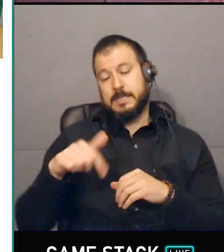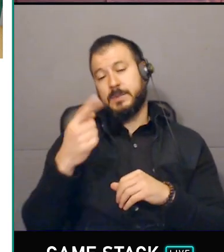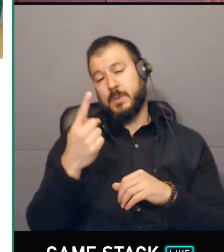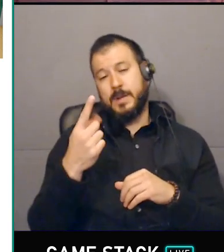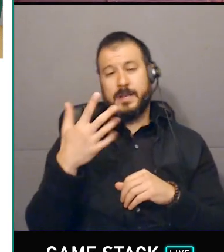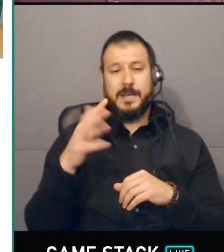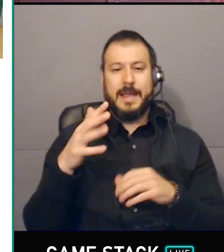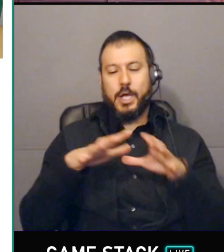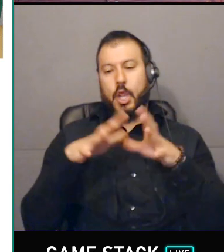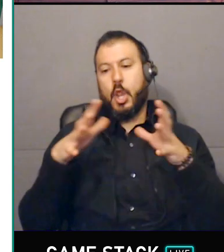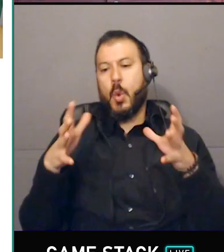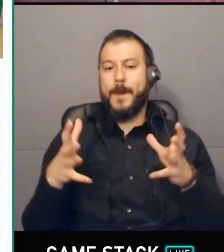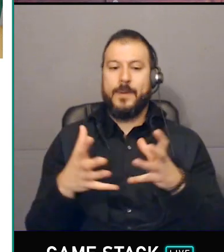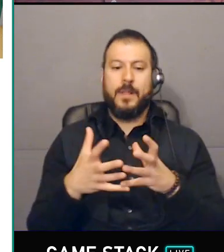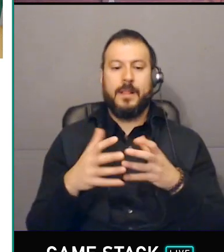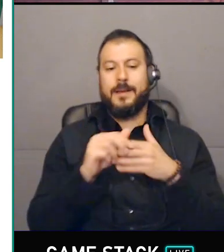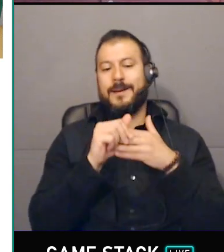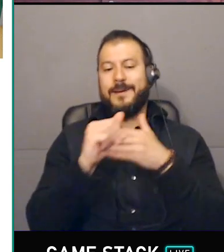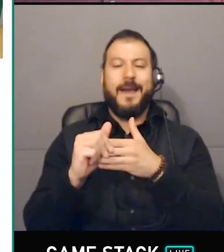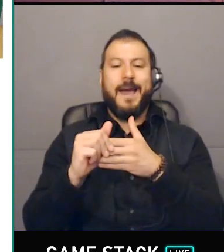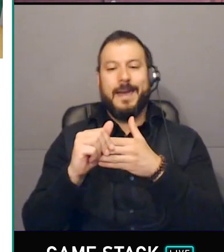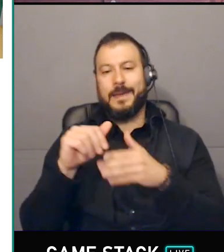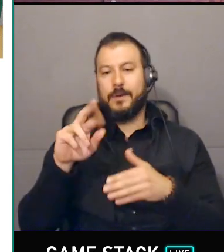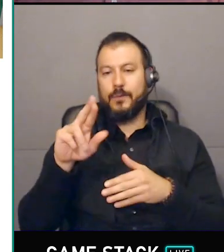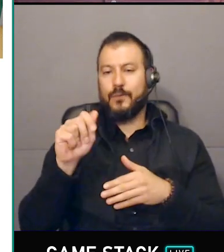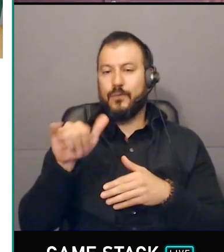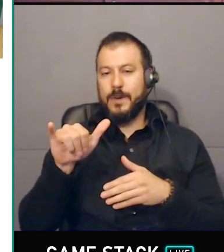And so this one sort of global guiderRay